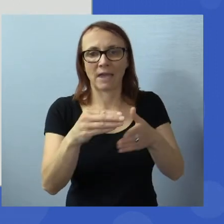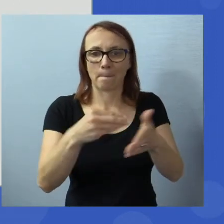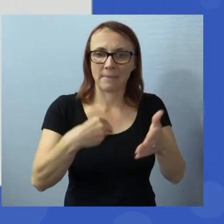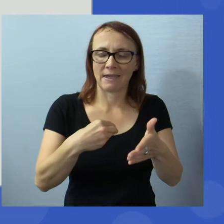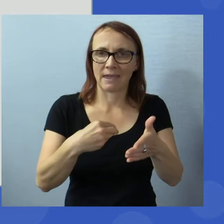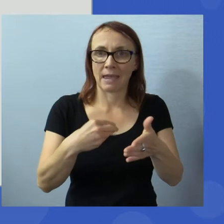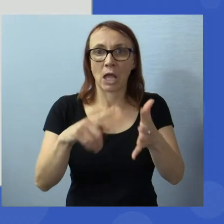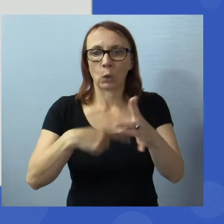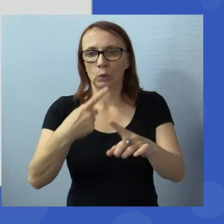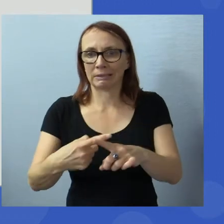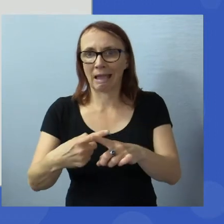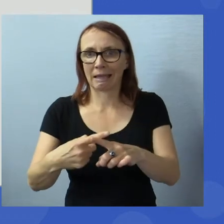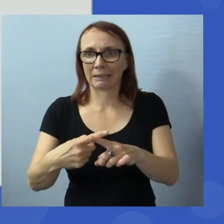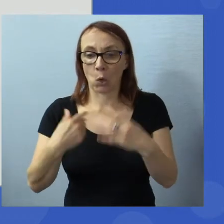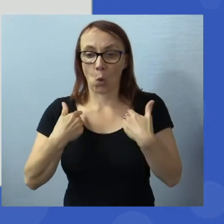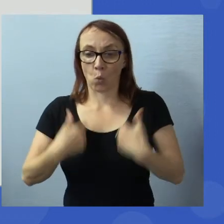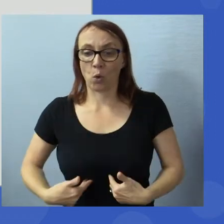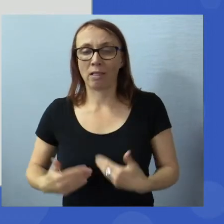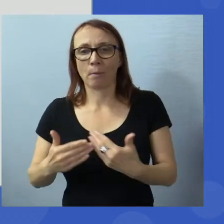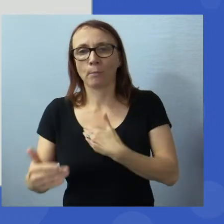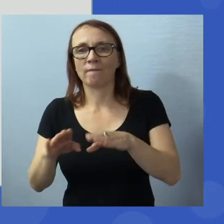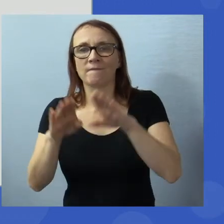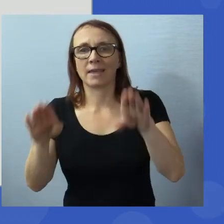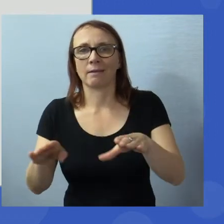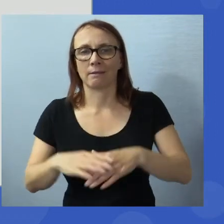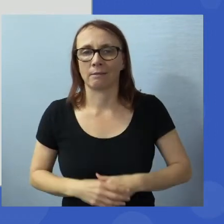wealth more fairly if you could cast your vote on that five if you strongly